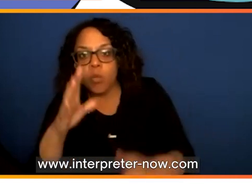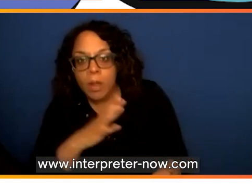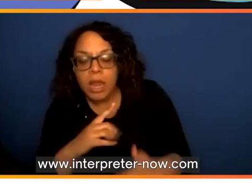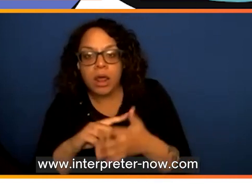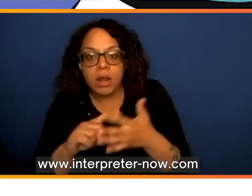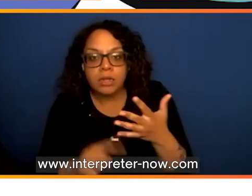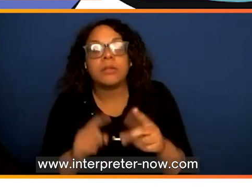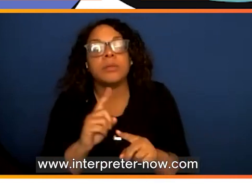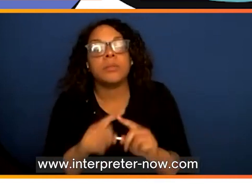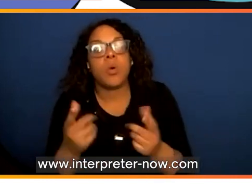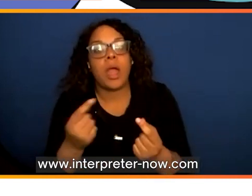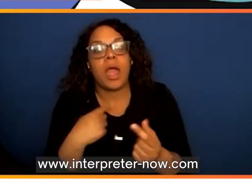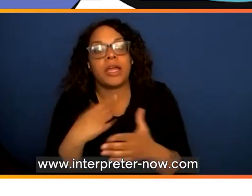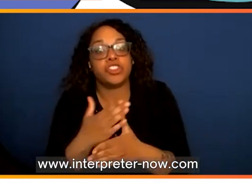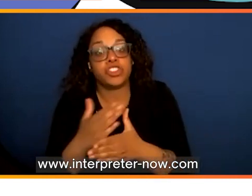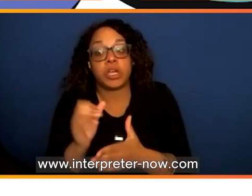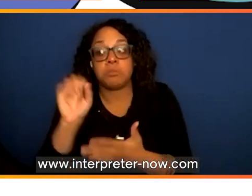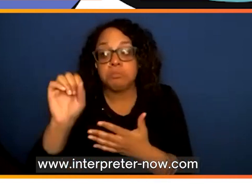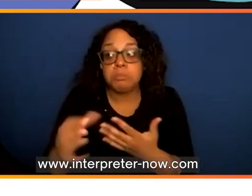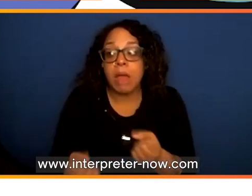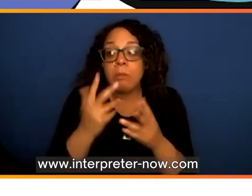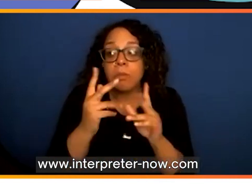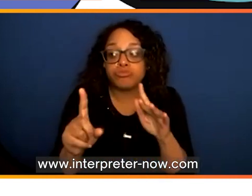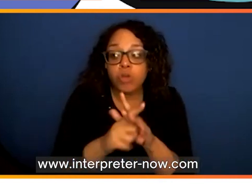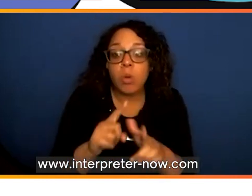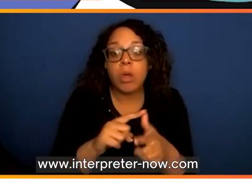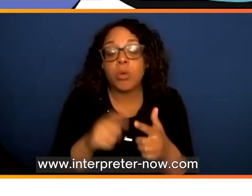people attended those calls, who was on the mailing list, what does the Slack interaction